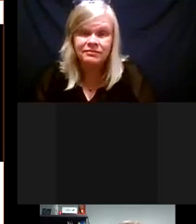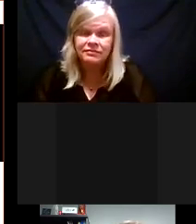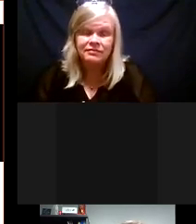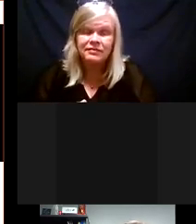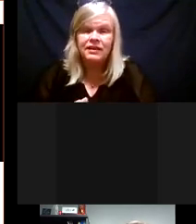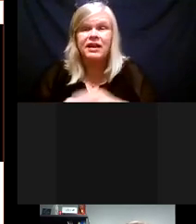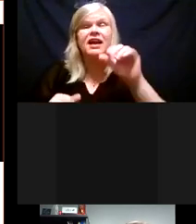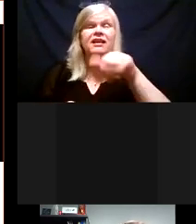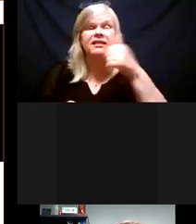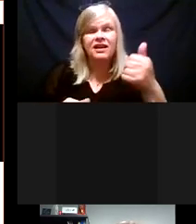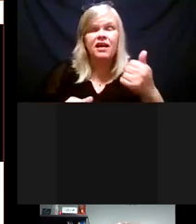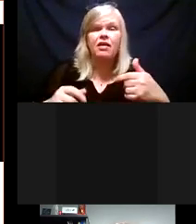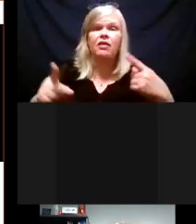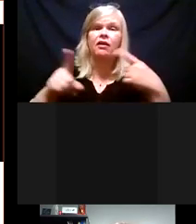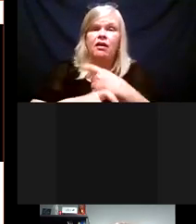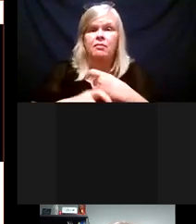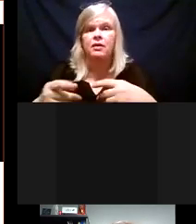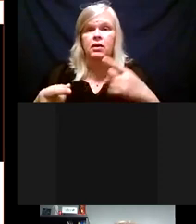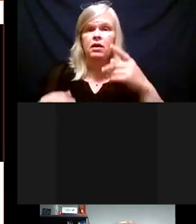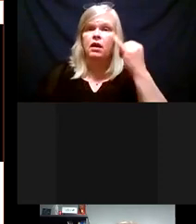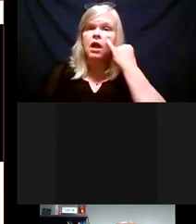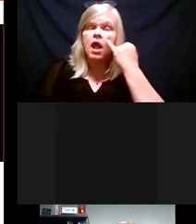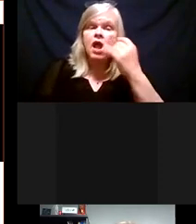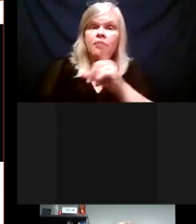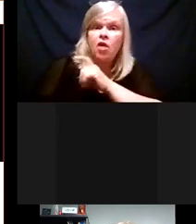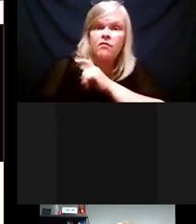FACTOR IS WHAT IF LAW ENFORCEMENT SHOWS UP AND THERE'S